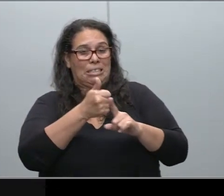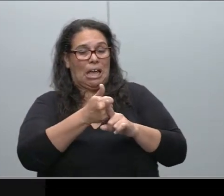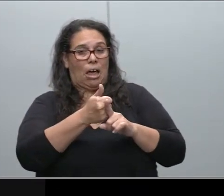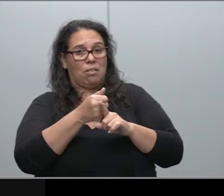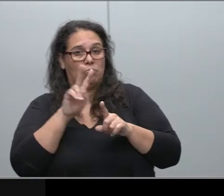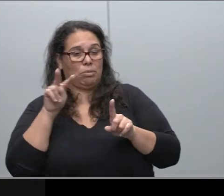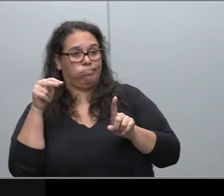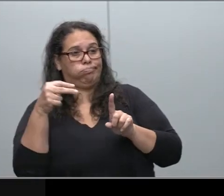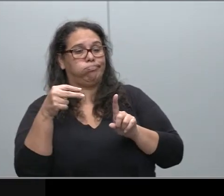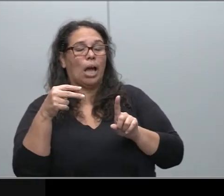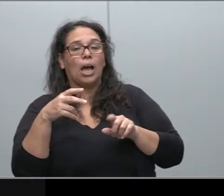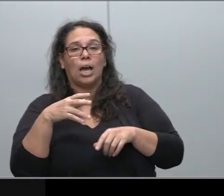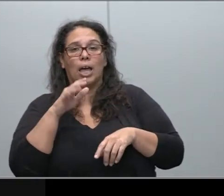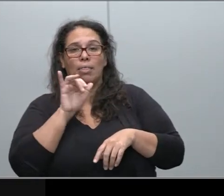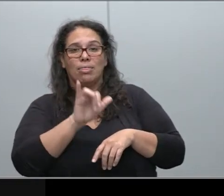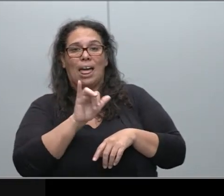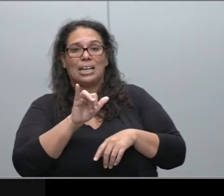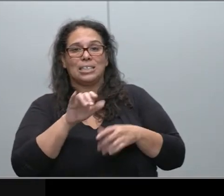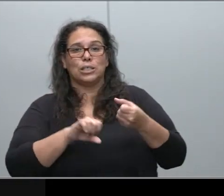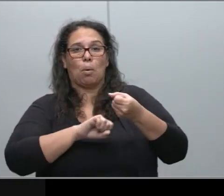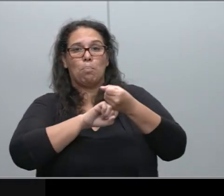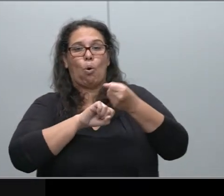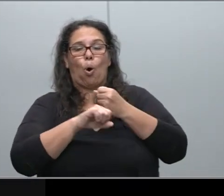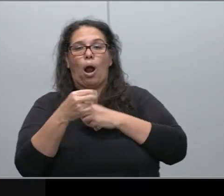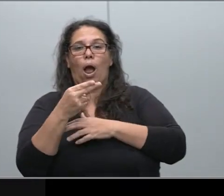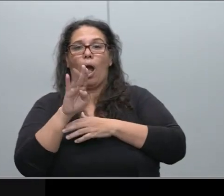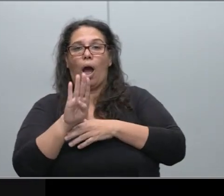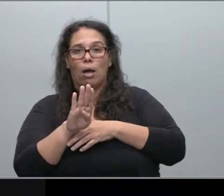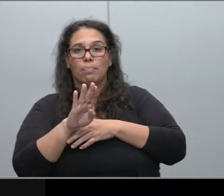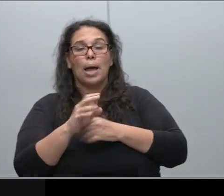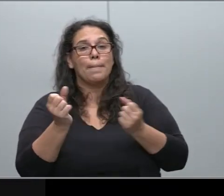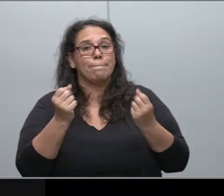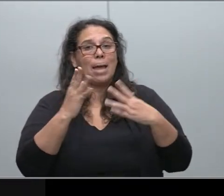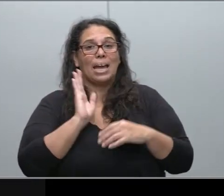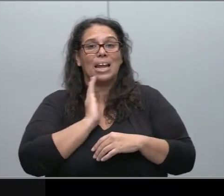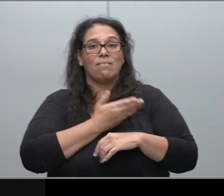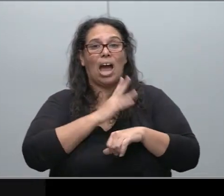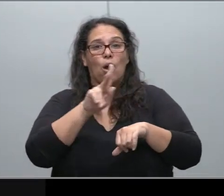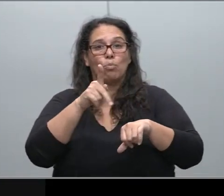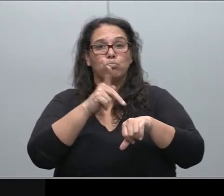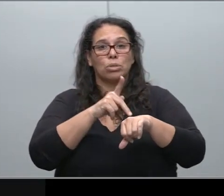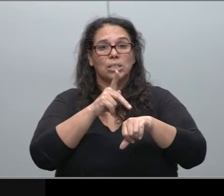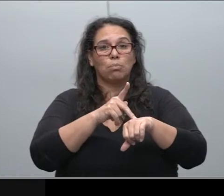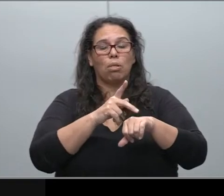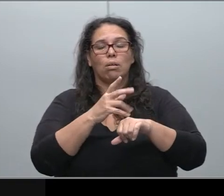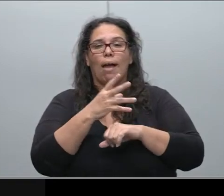And so once the live exchange begins and ends, we're going to spend 10 minutes,